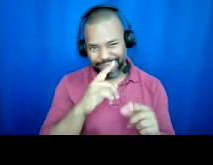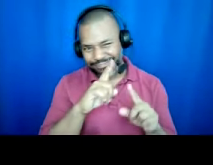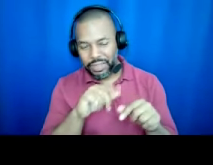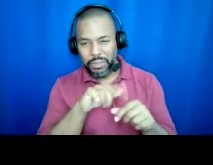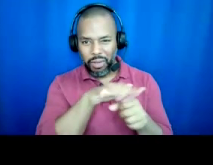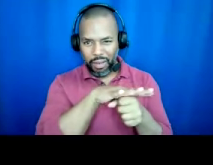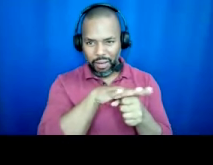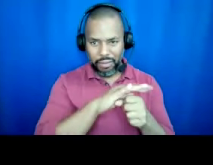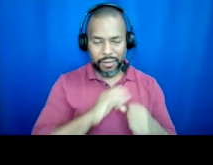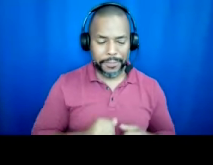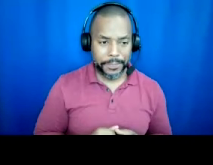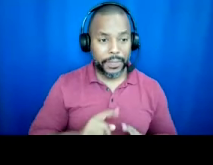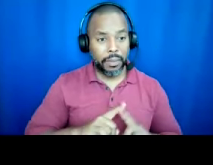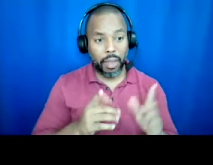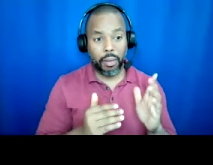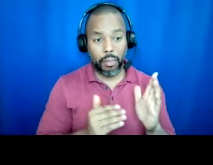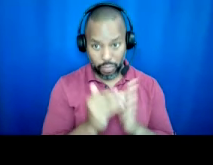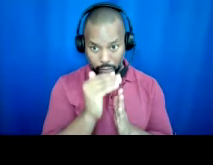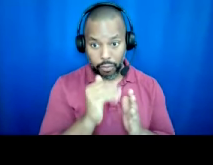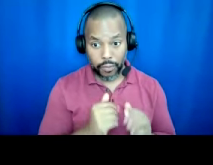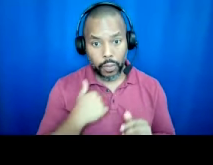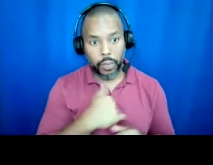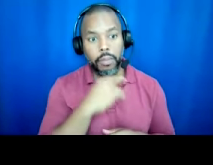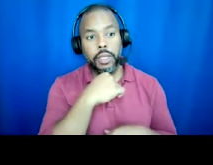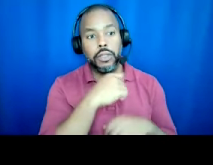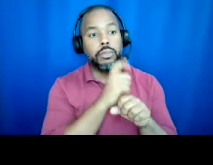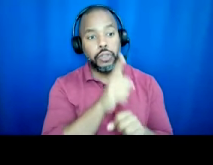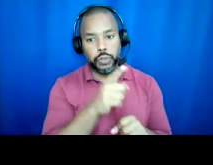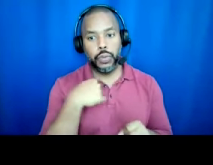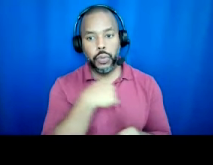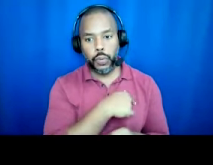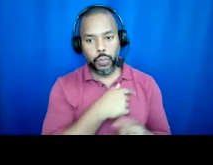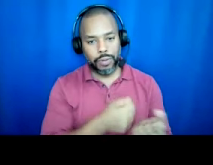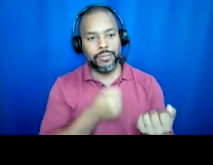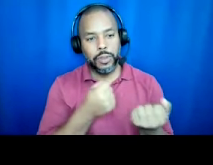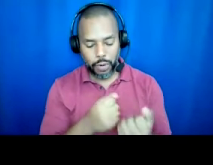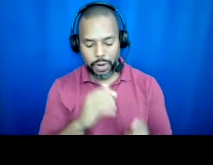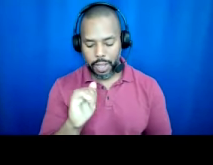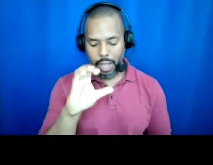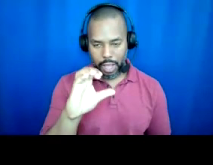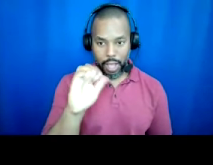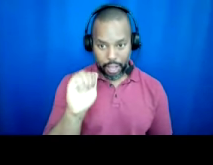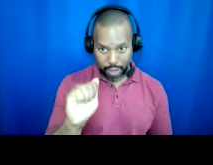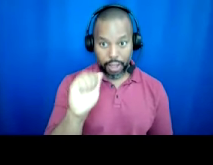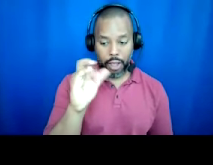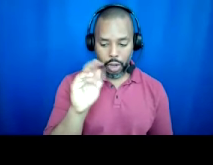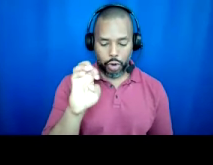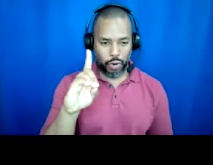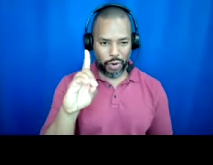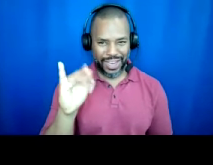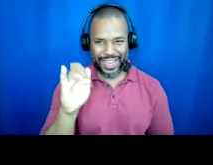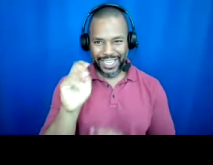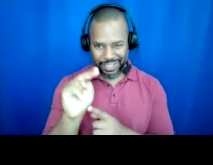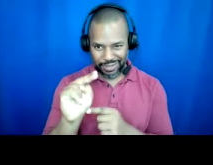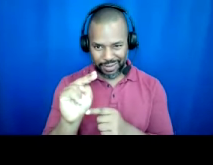But most commonly we want to make sure that we are supporting our accreditation efforts by providing the adequate and appropriate support for different areas.